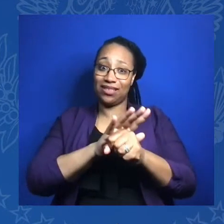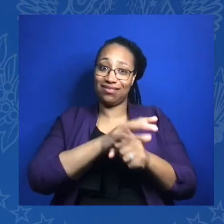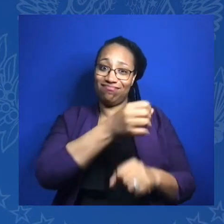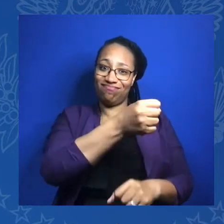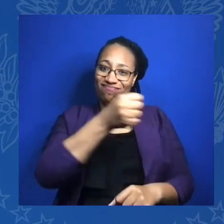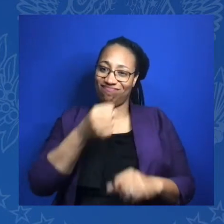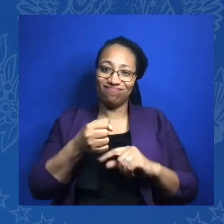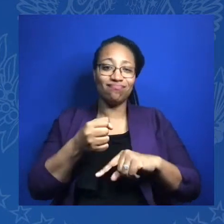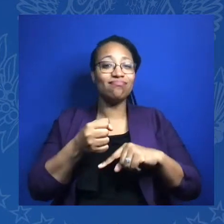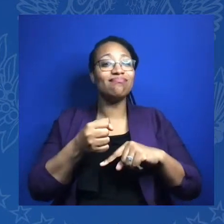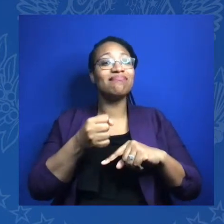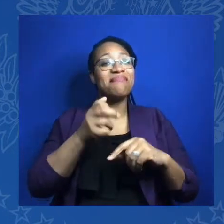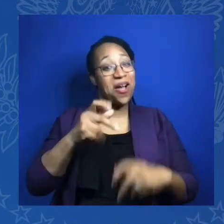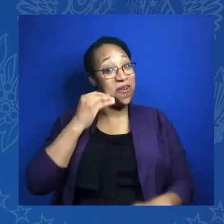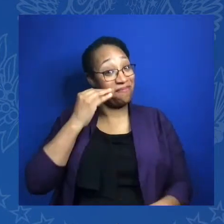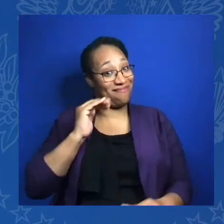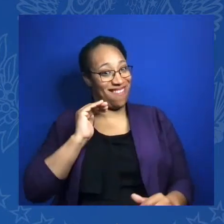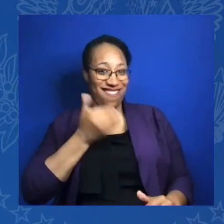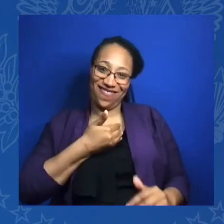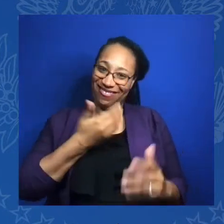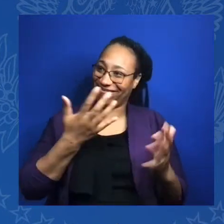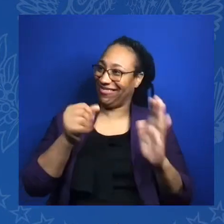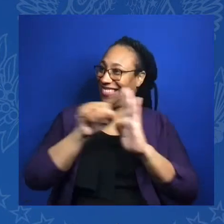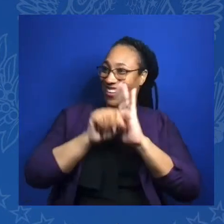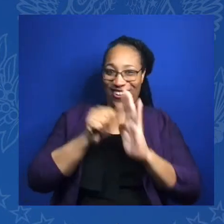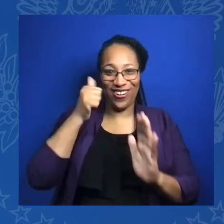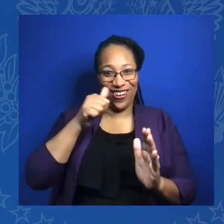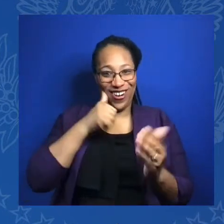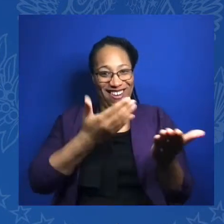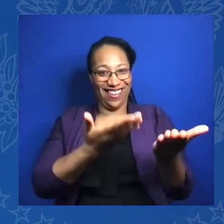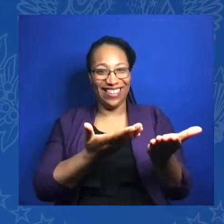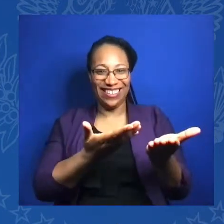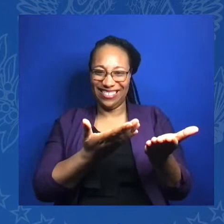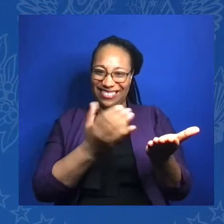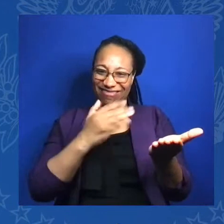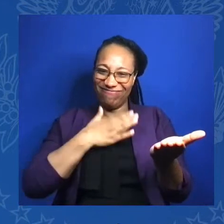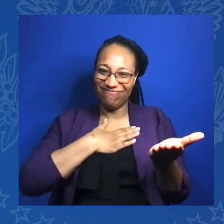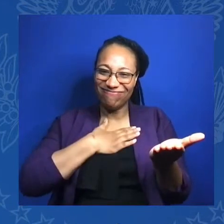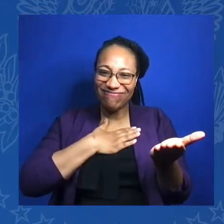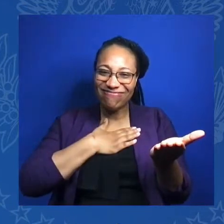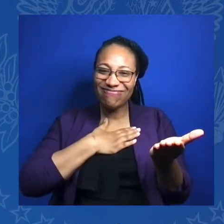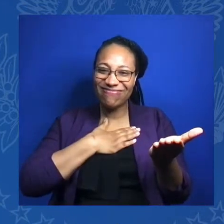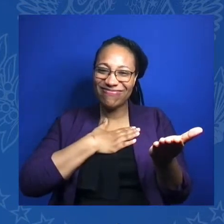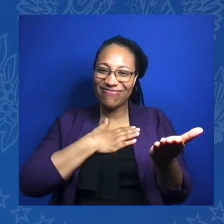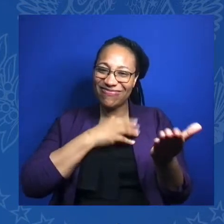Because of our unrelenting efforts, we've been able to bring home dozens of hostages and wrongfully detainees --